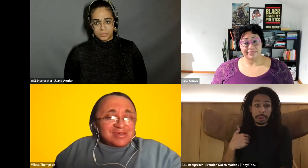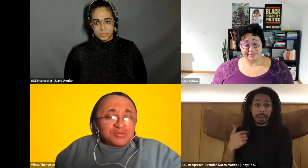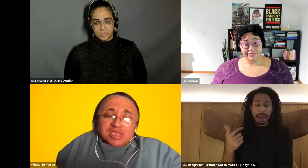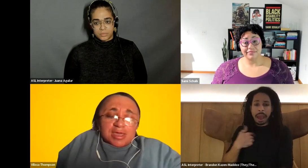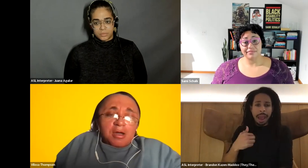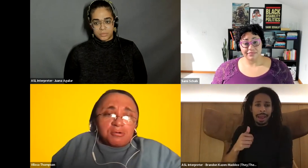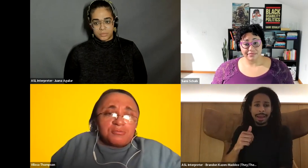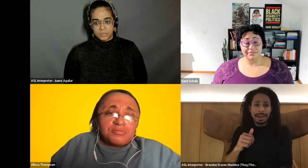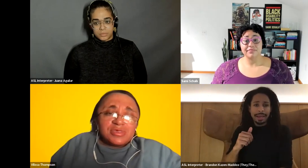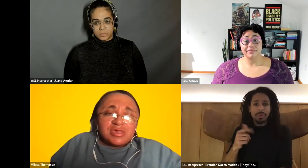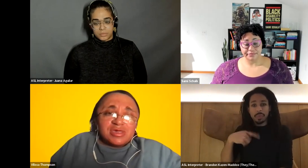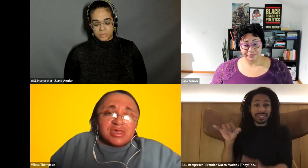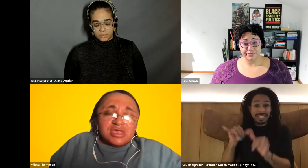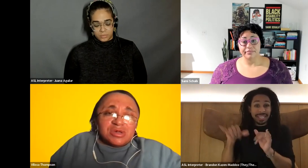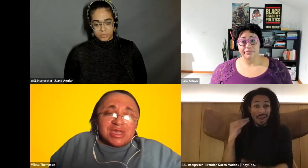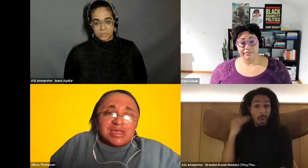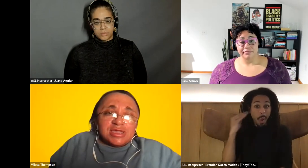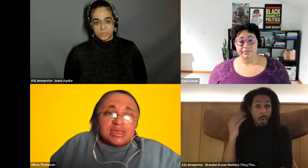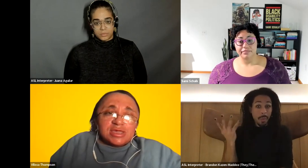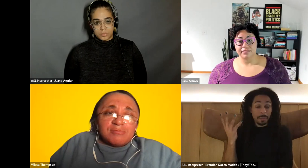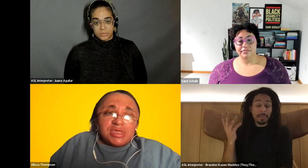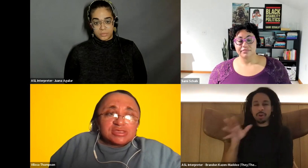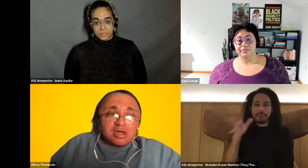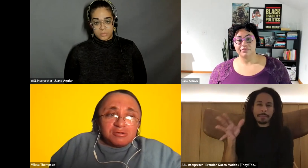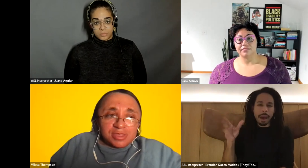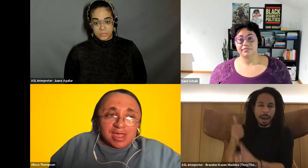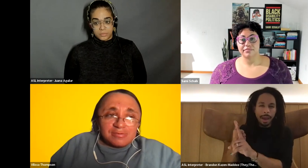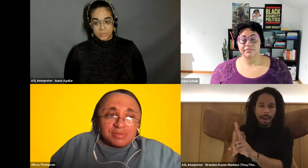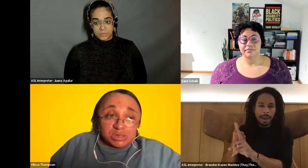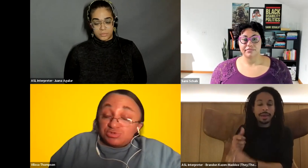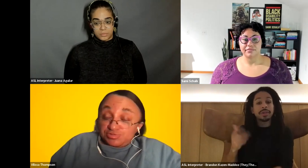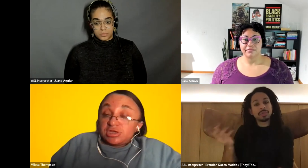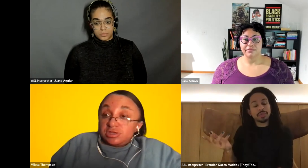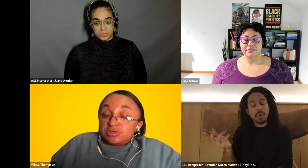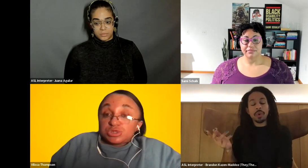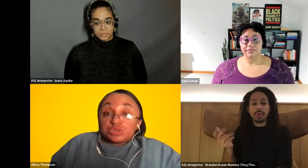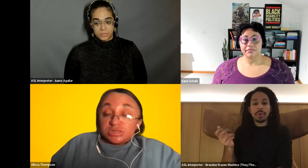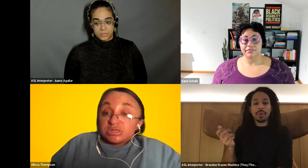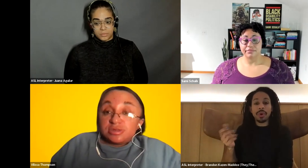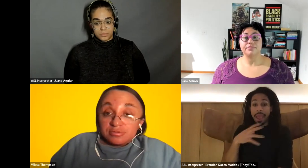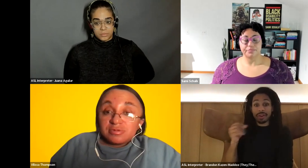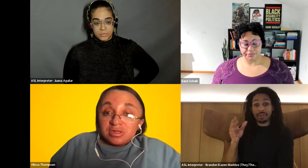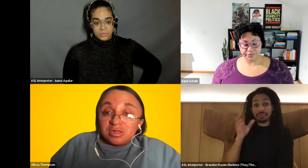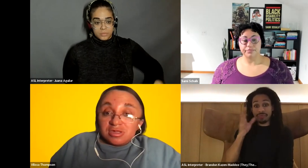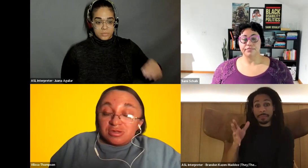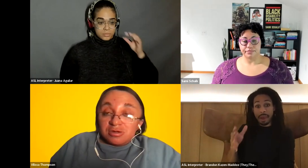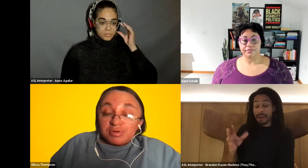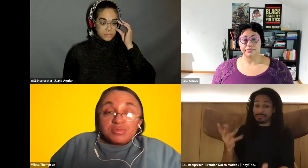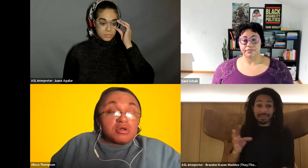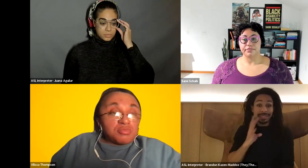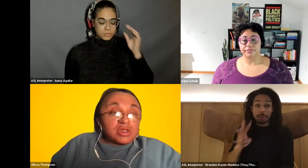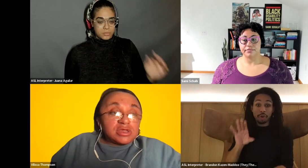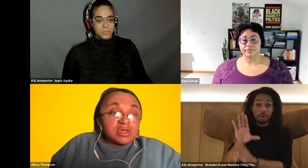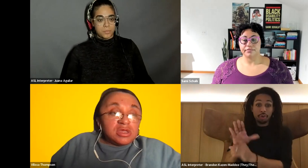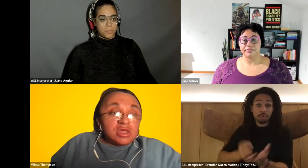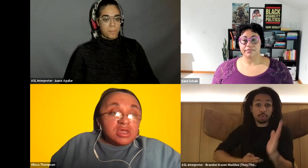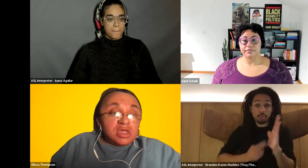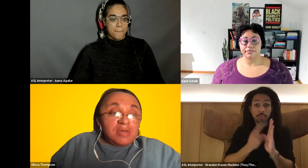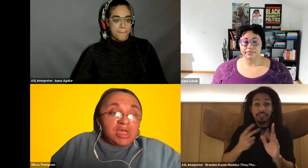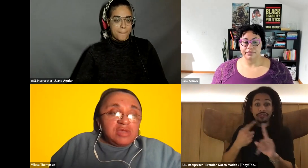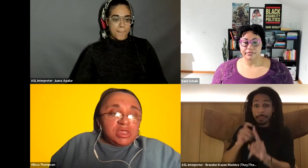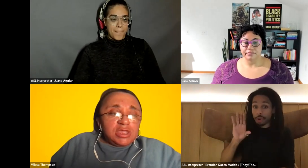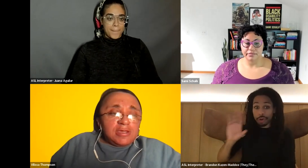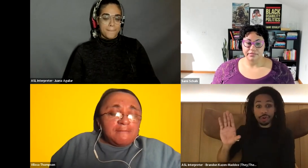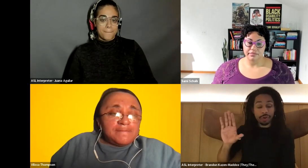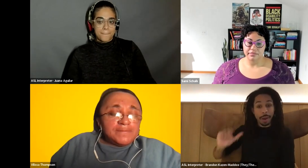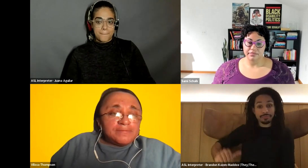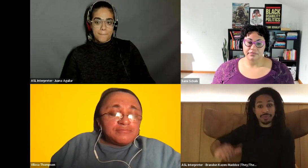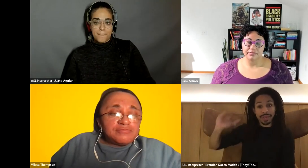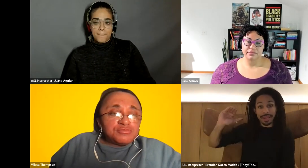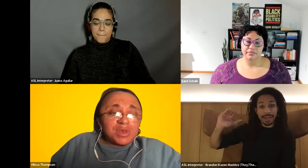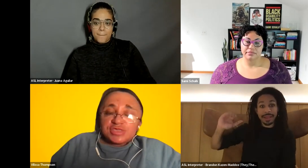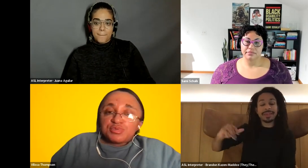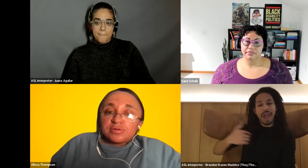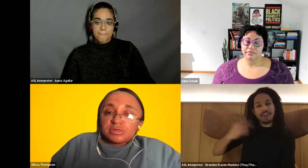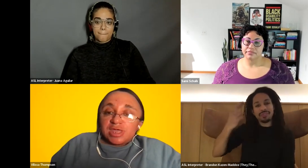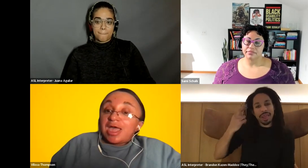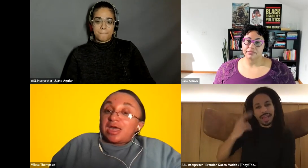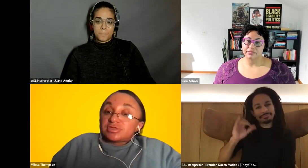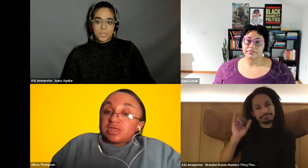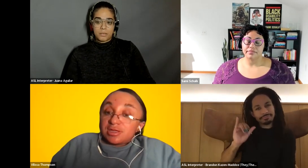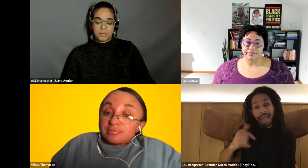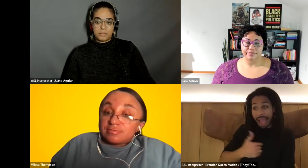Vilissa Thompson: We stayed at home. you know, and being told that because she was speaking the truth that she knew. you know, from her upbringing. it made me realize the privilege that I have today.